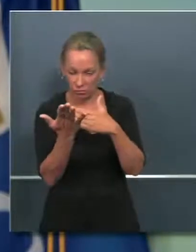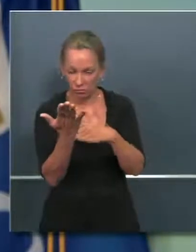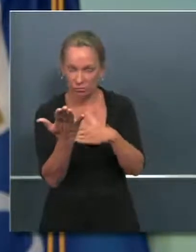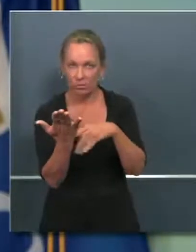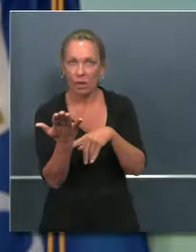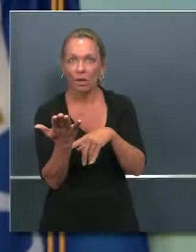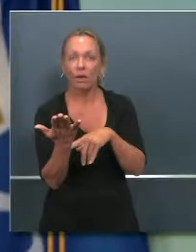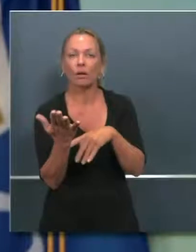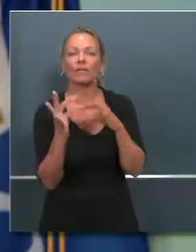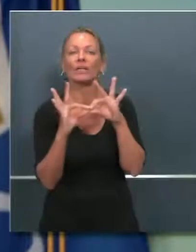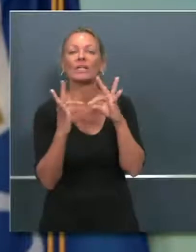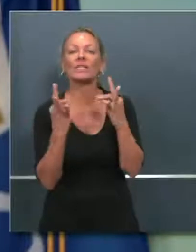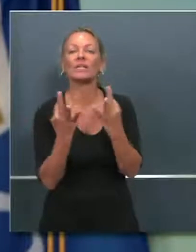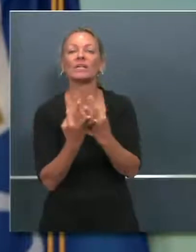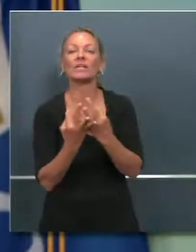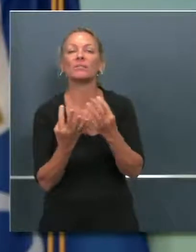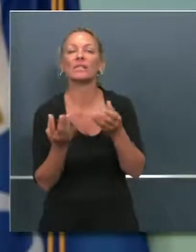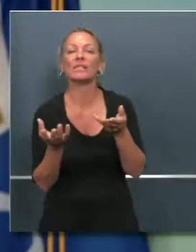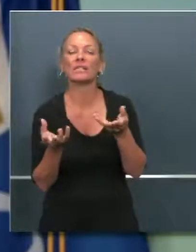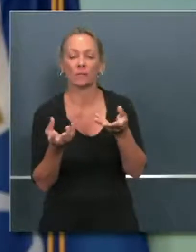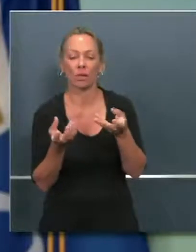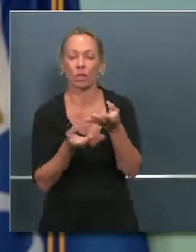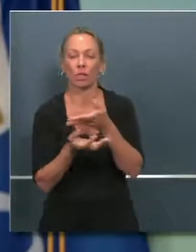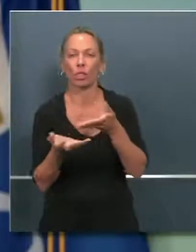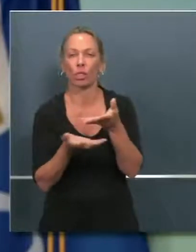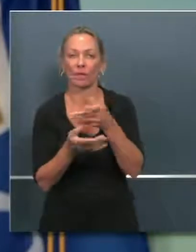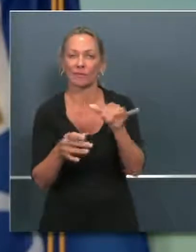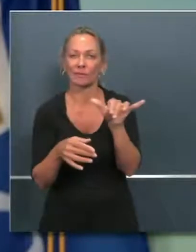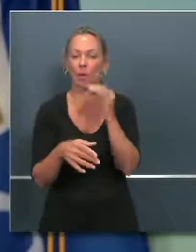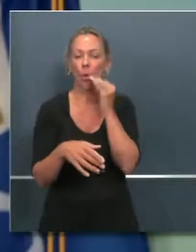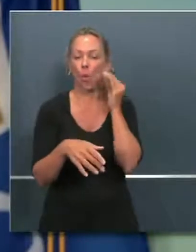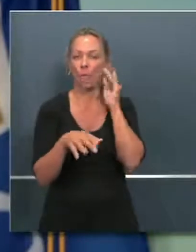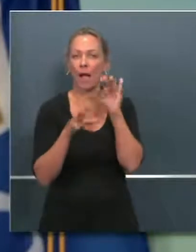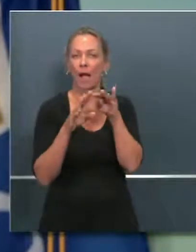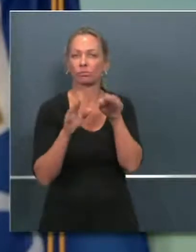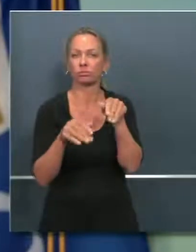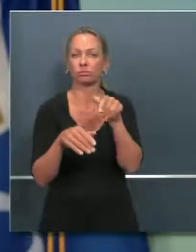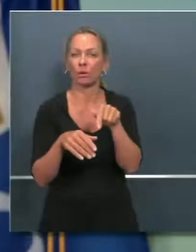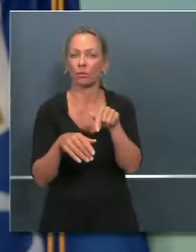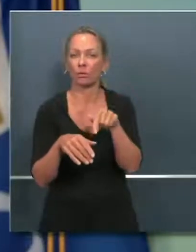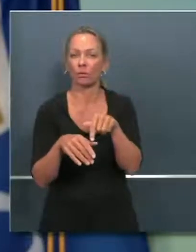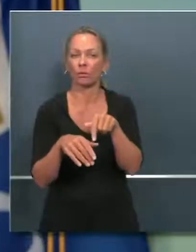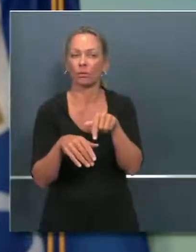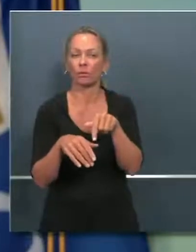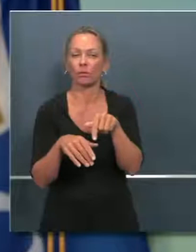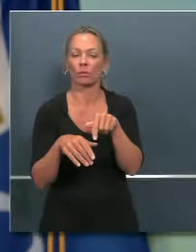the cousins over and while you start with all the best intentions maybe people show up with